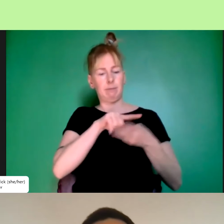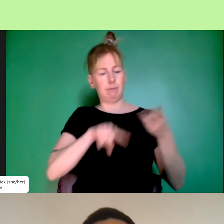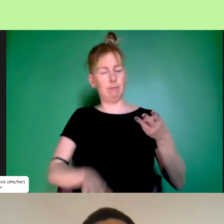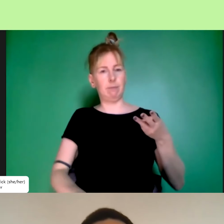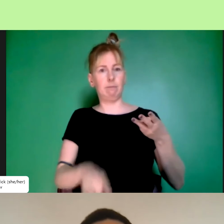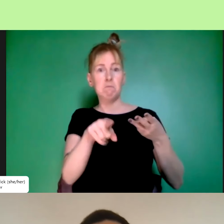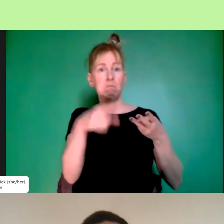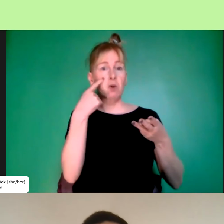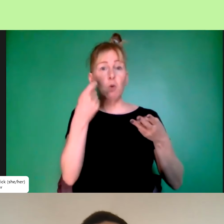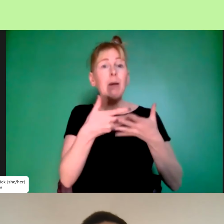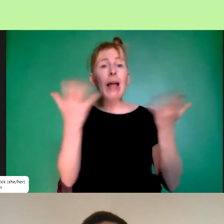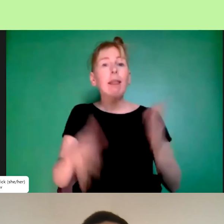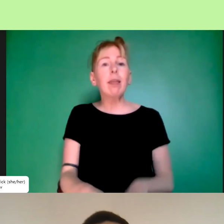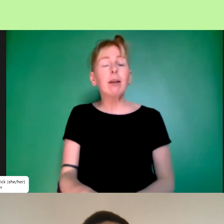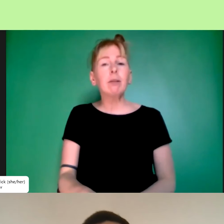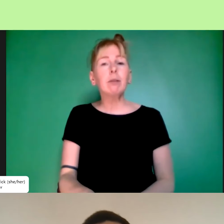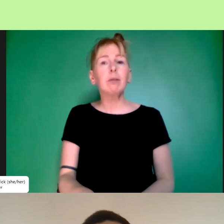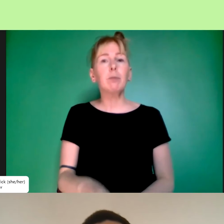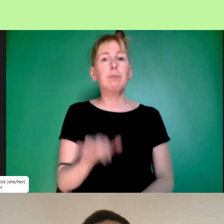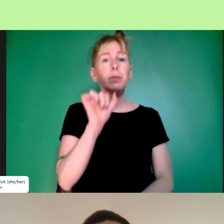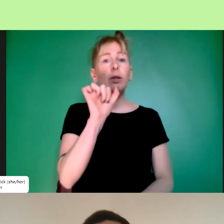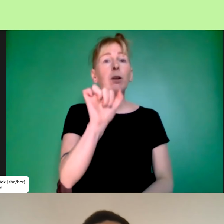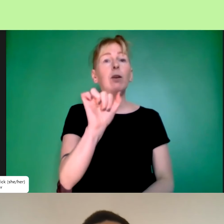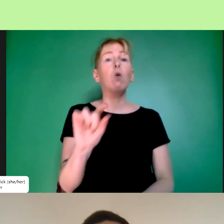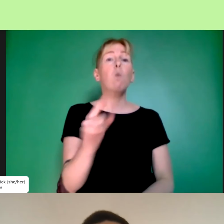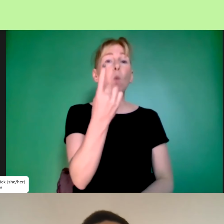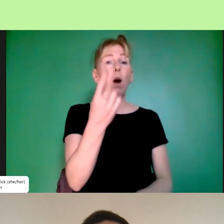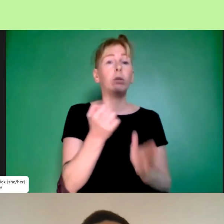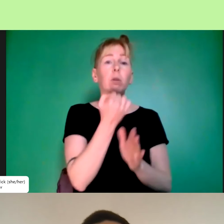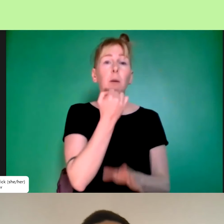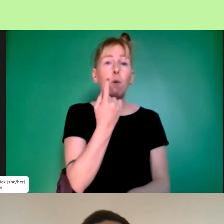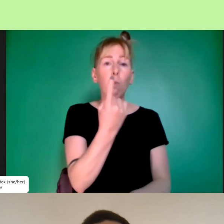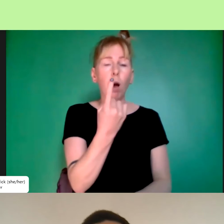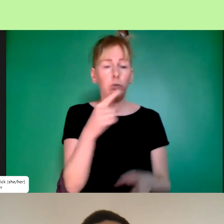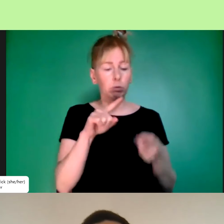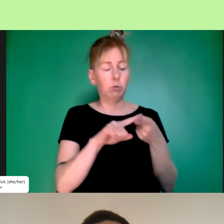artist, your intellectual property, you must make sure always belongs to you that should